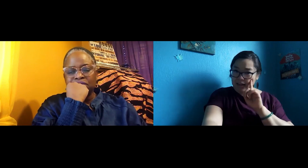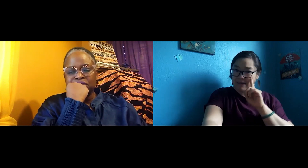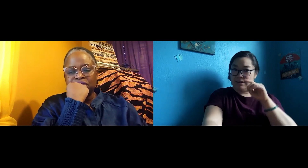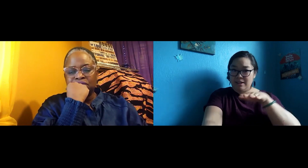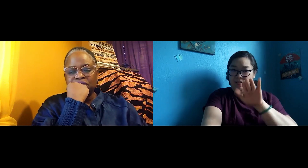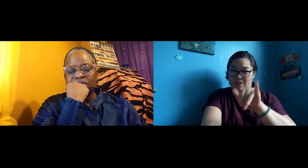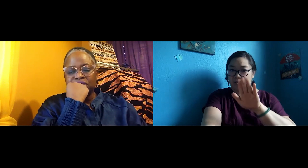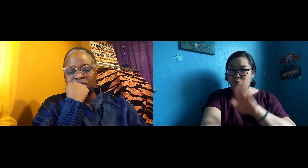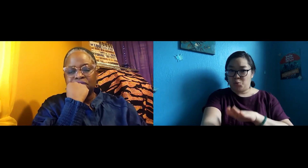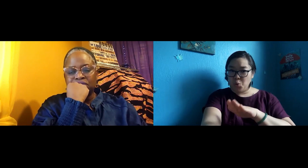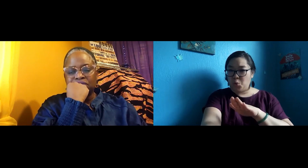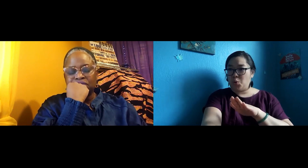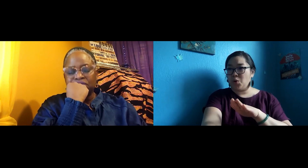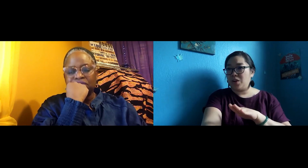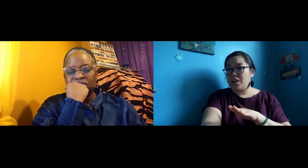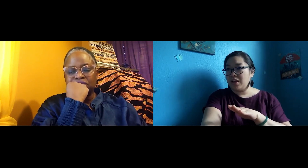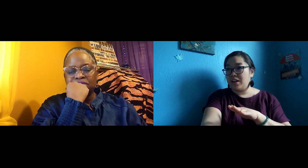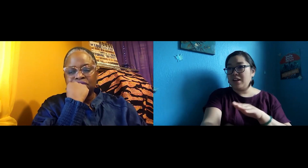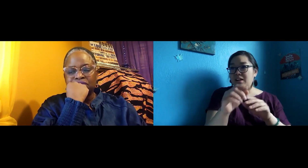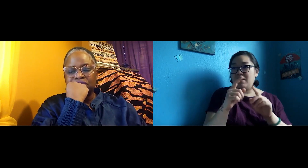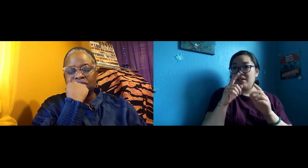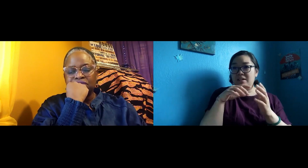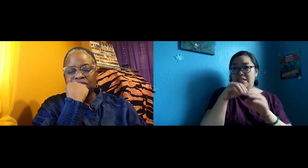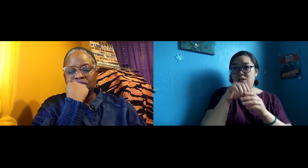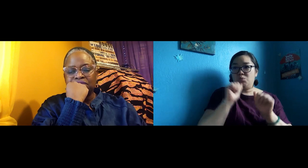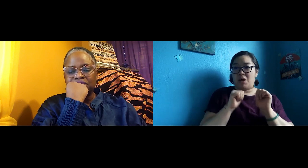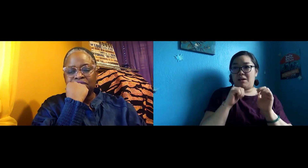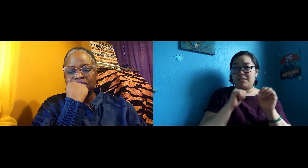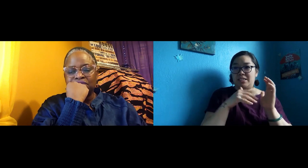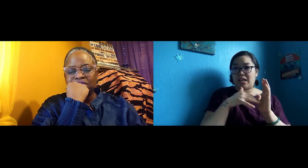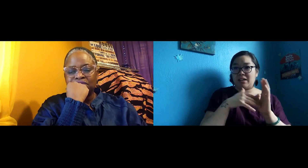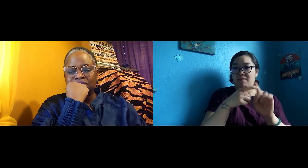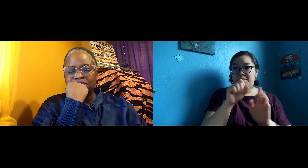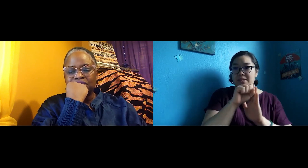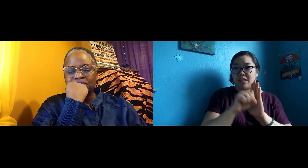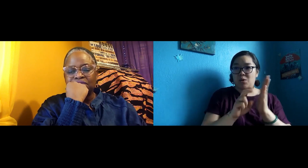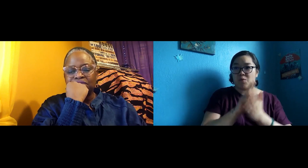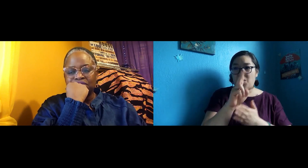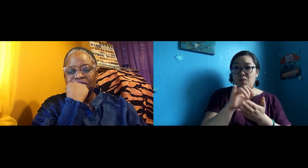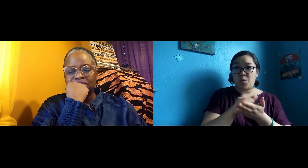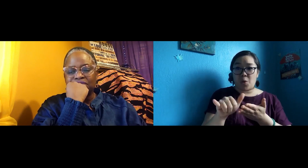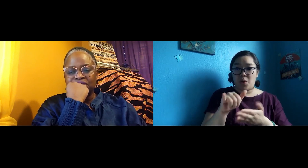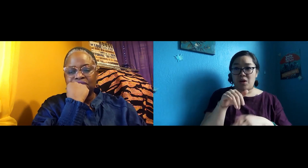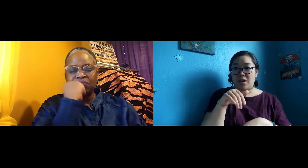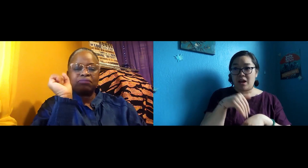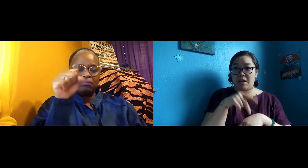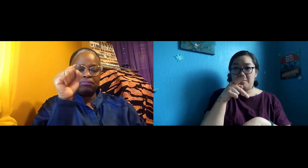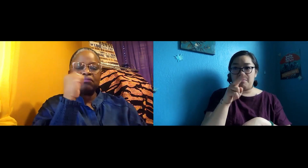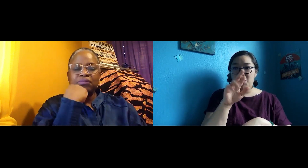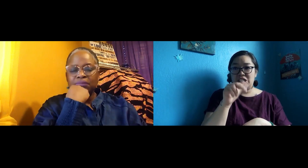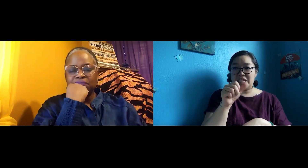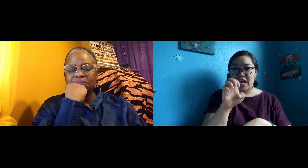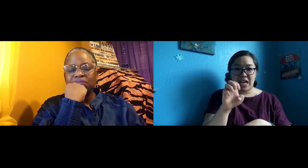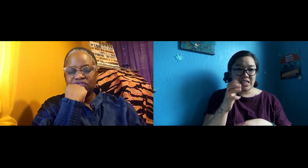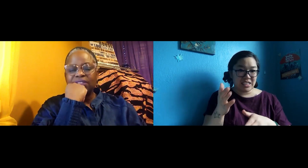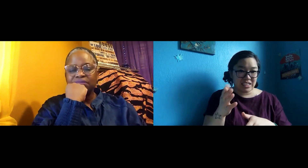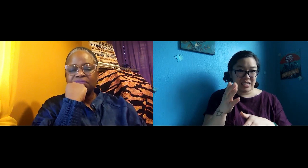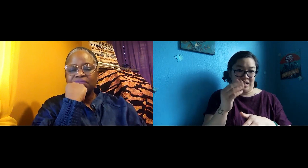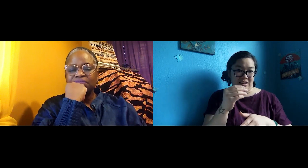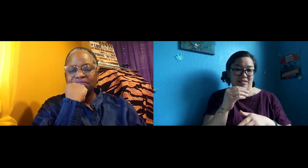deaf woman in that school in drama studies from the State University of New York at Purchase.